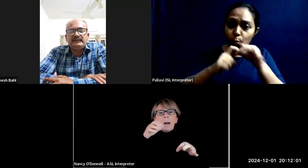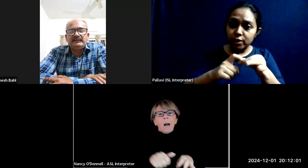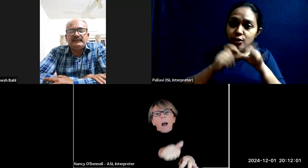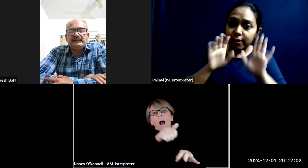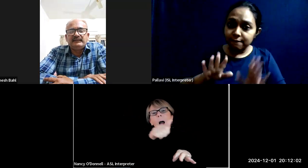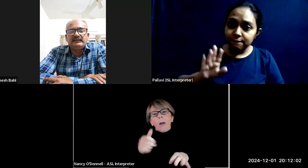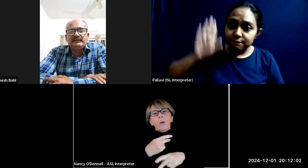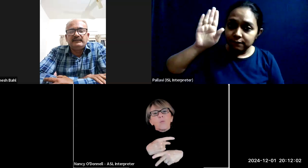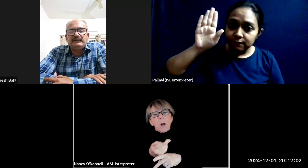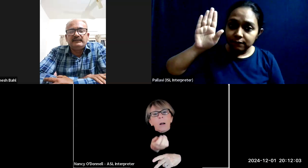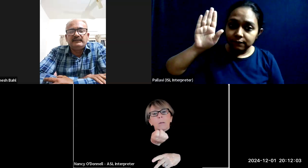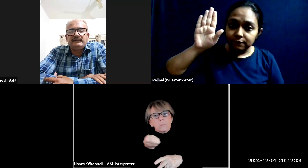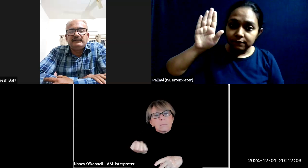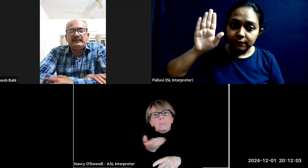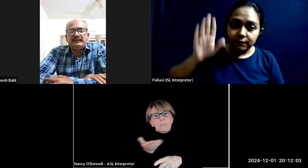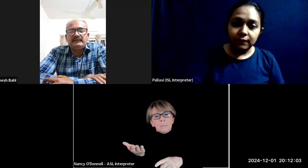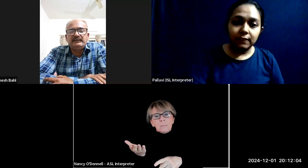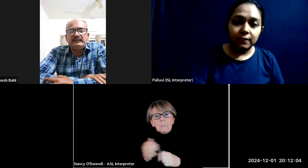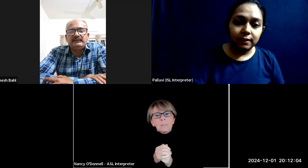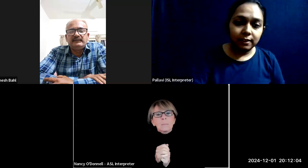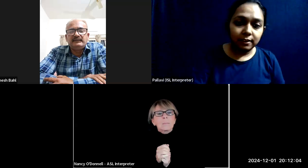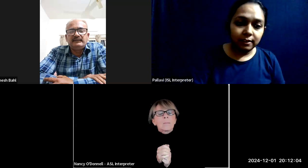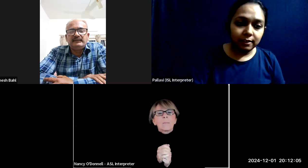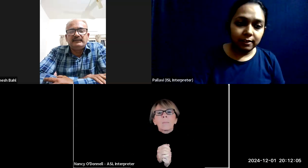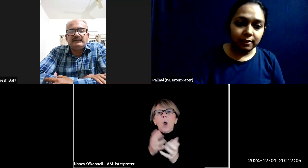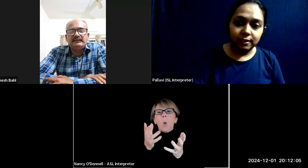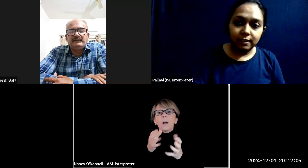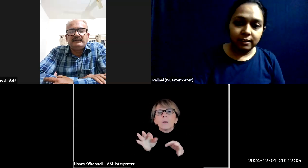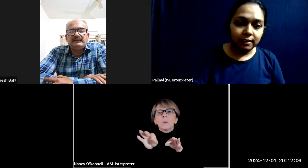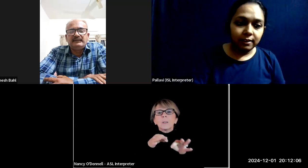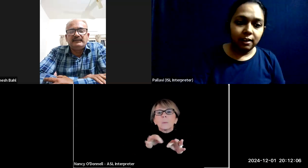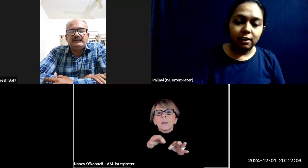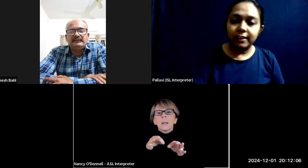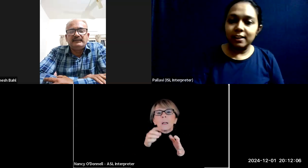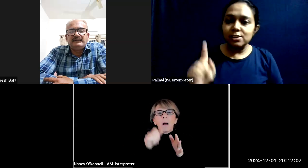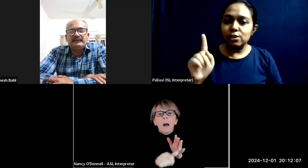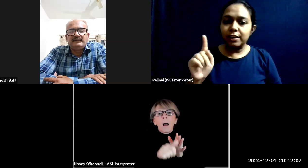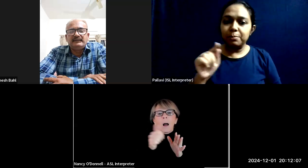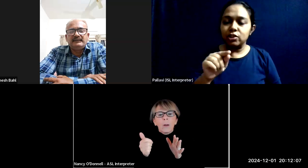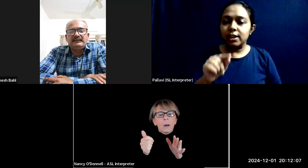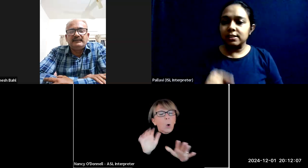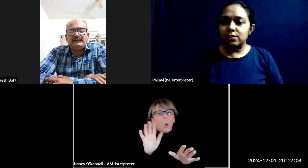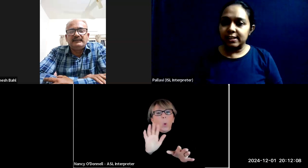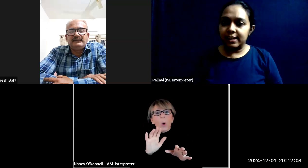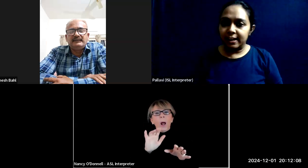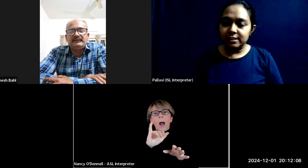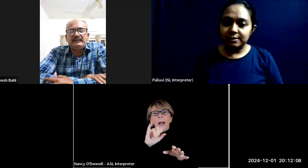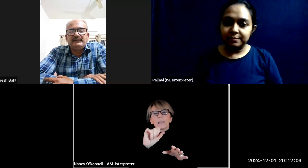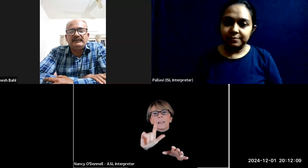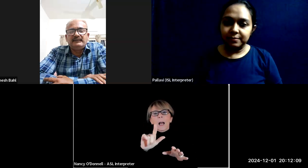I'd like to move on to the next product called the Jyoti AI. [Interpreter speaking] Geri, sorry, Prashant is raising hand.